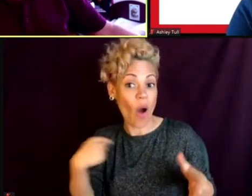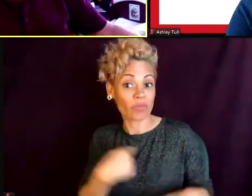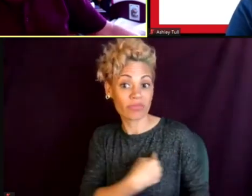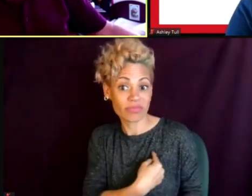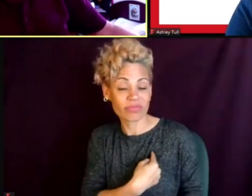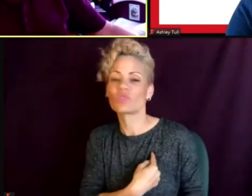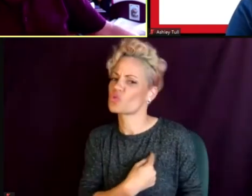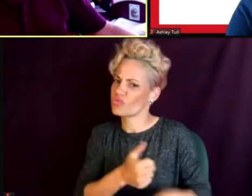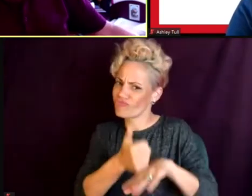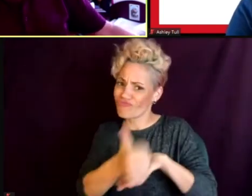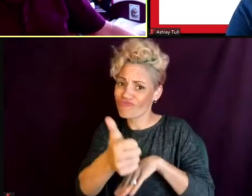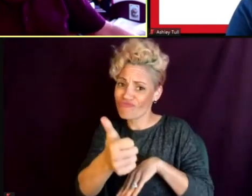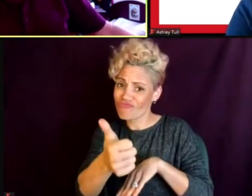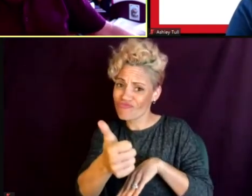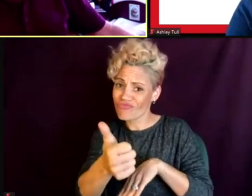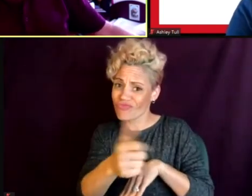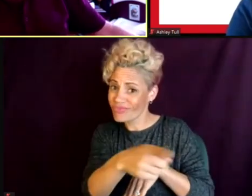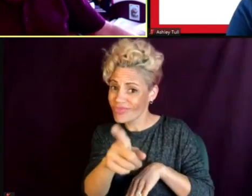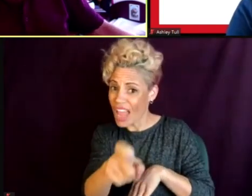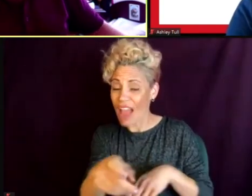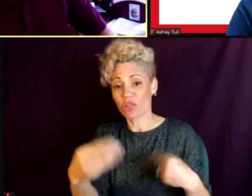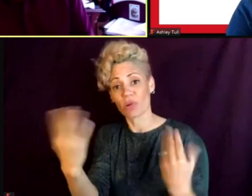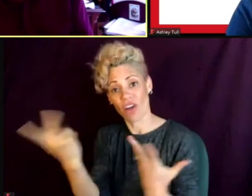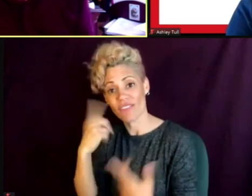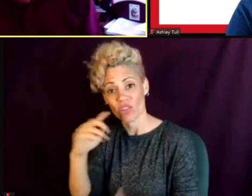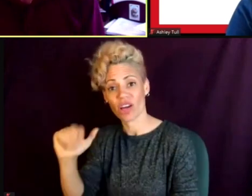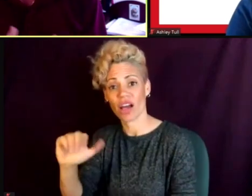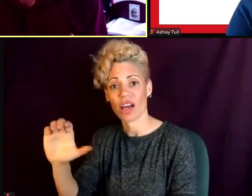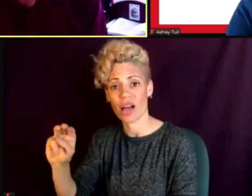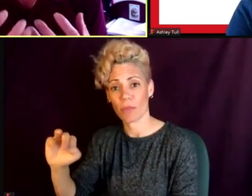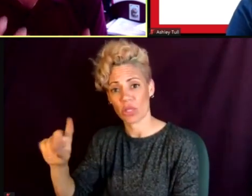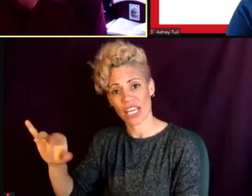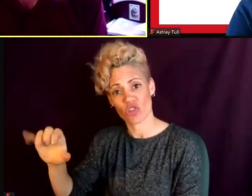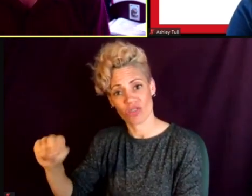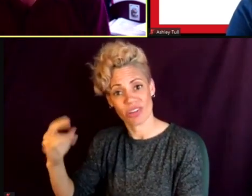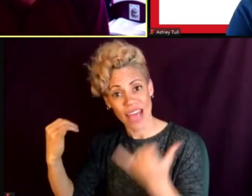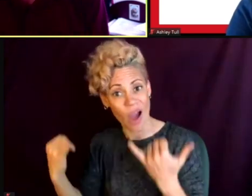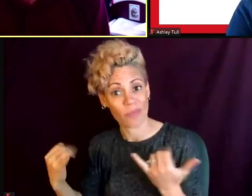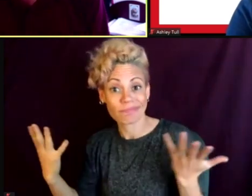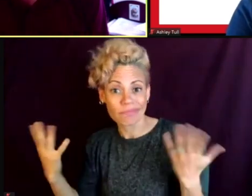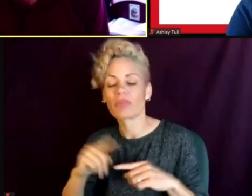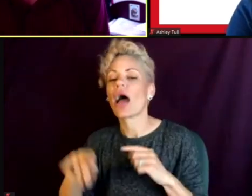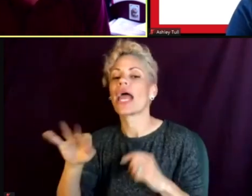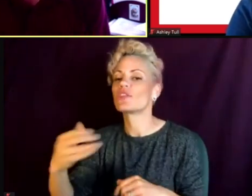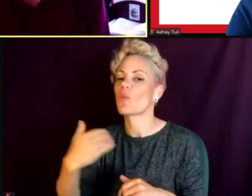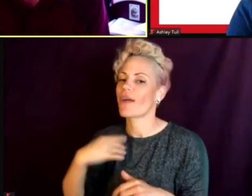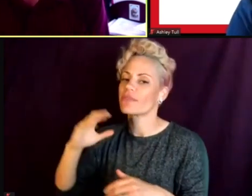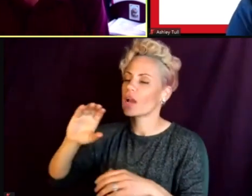And you have to provide for the accommodation. But if you have companies like Apple and others,